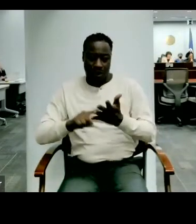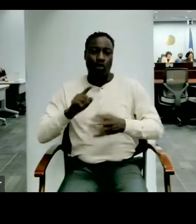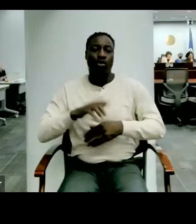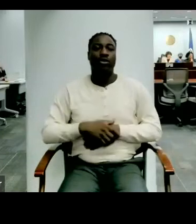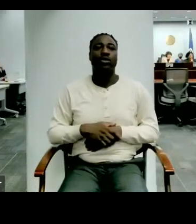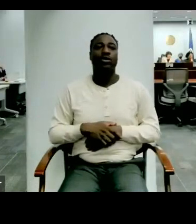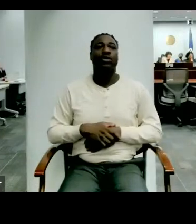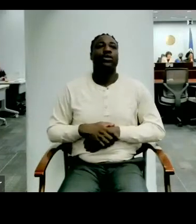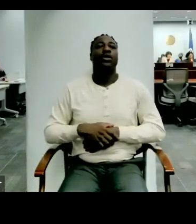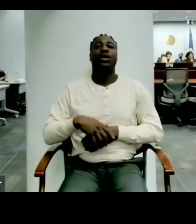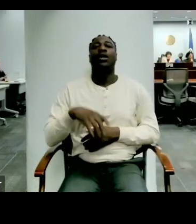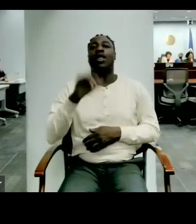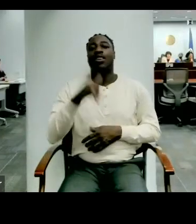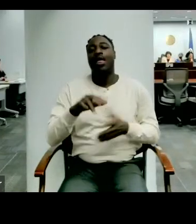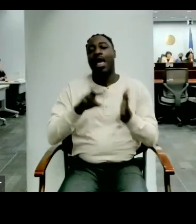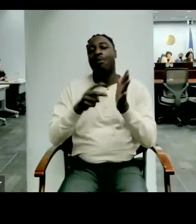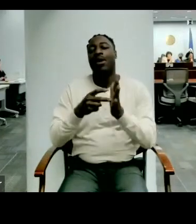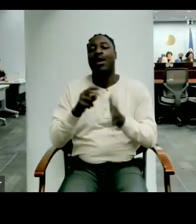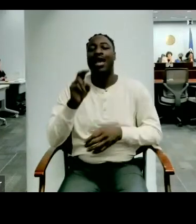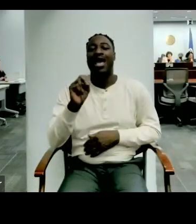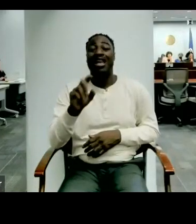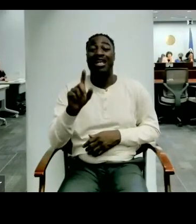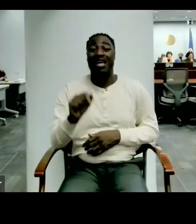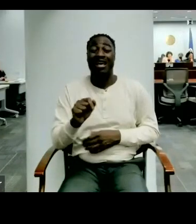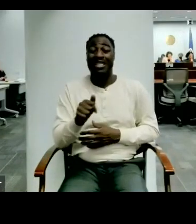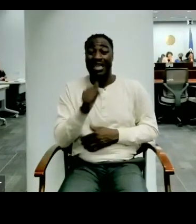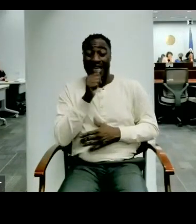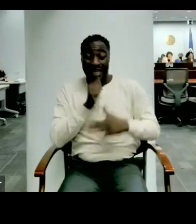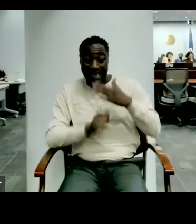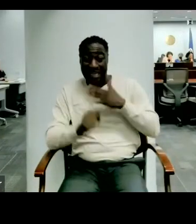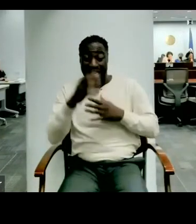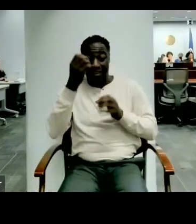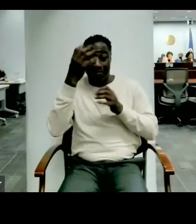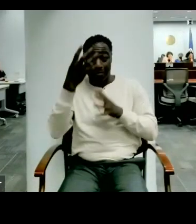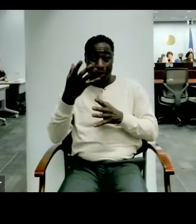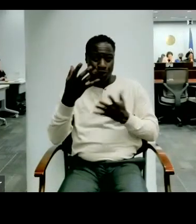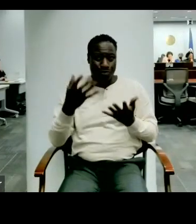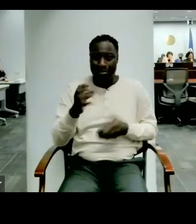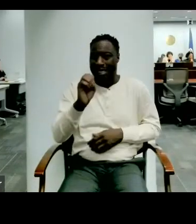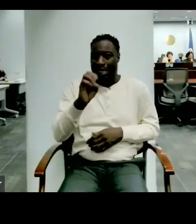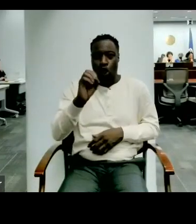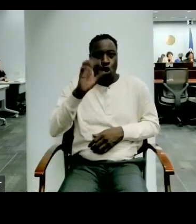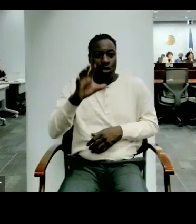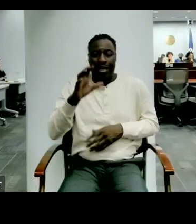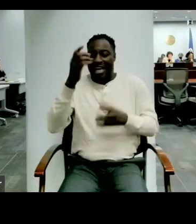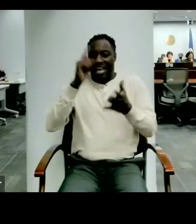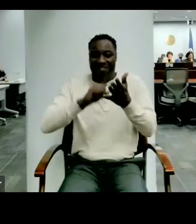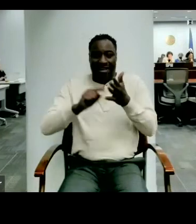that means NDA conceal information that EEOC investigators need to assess the